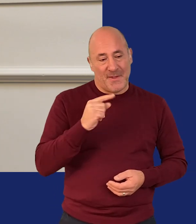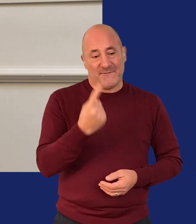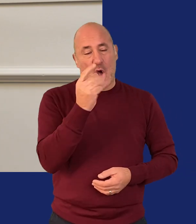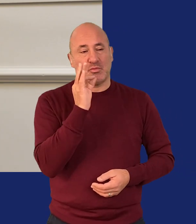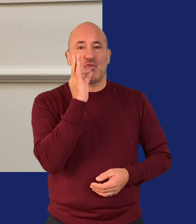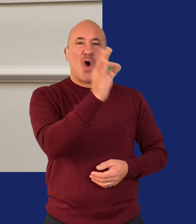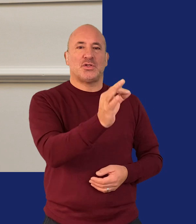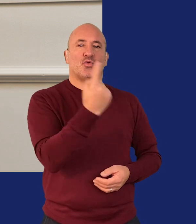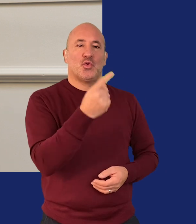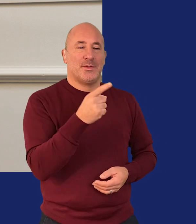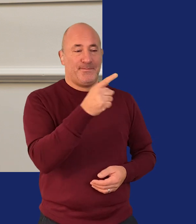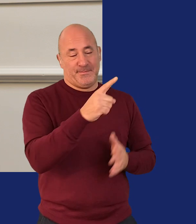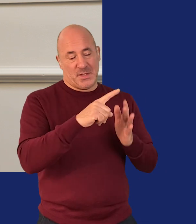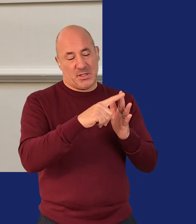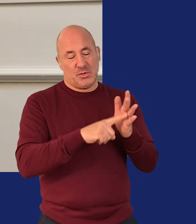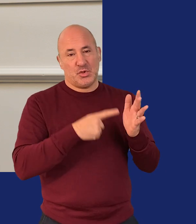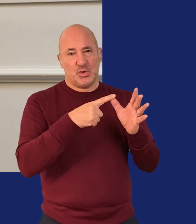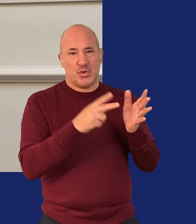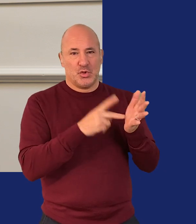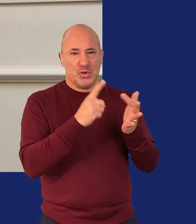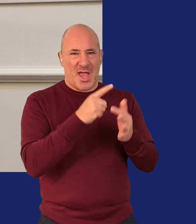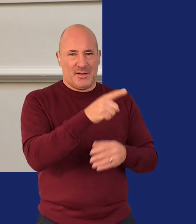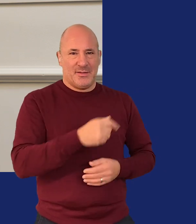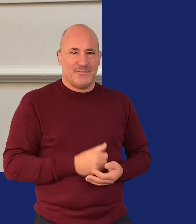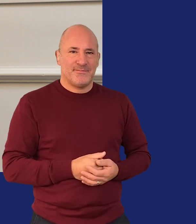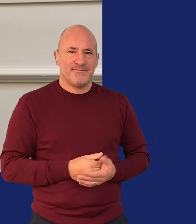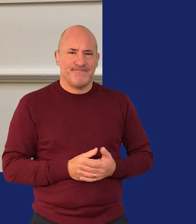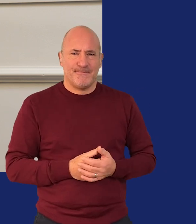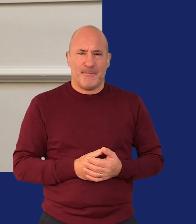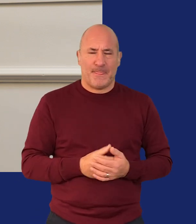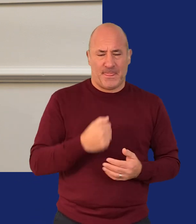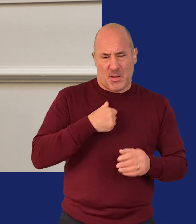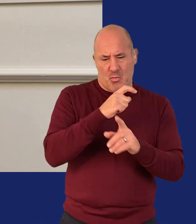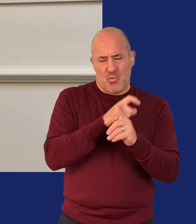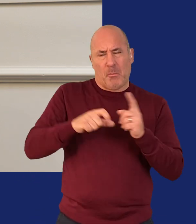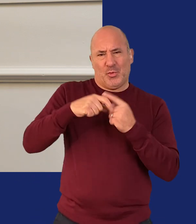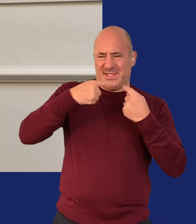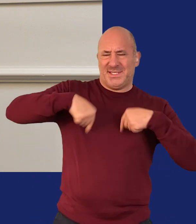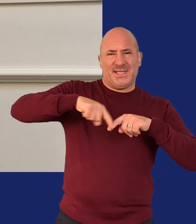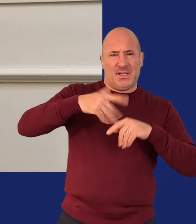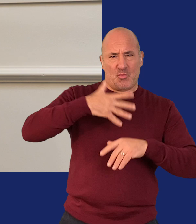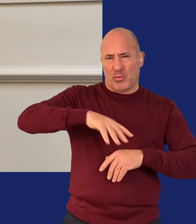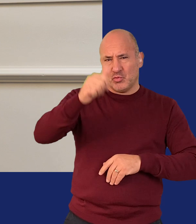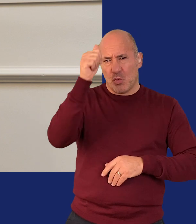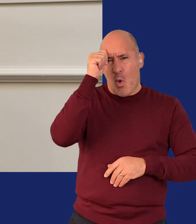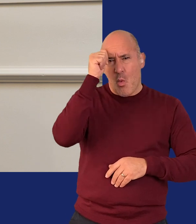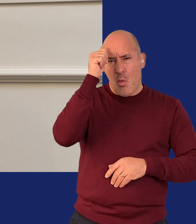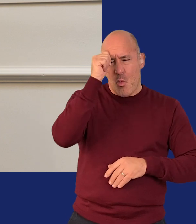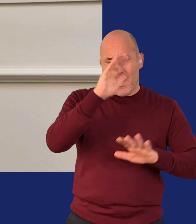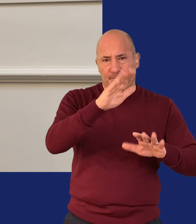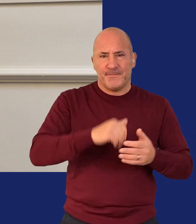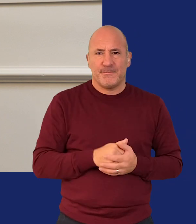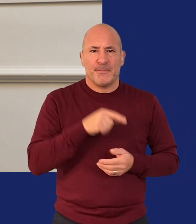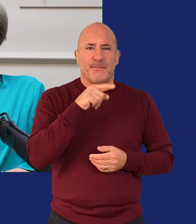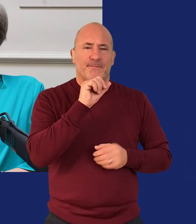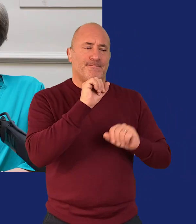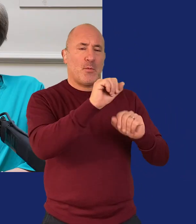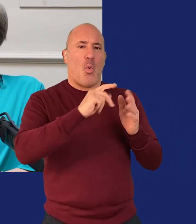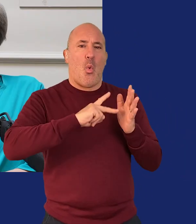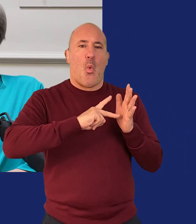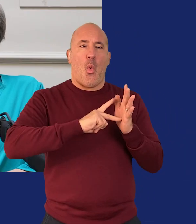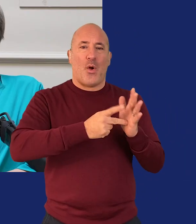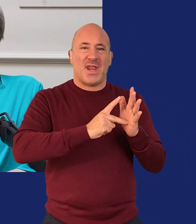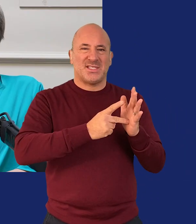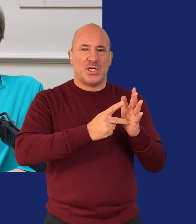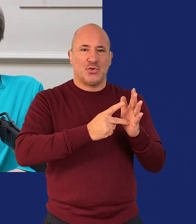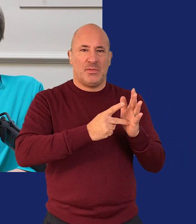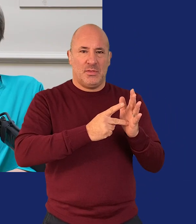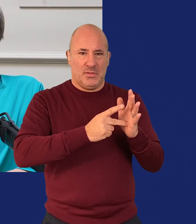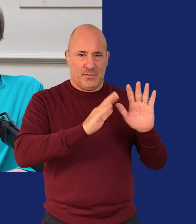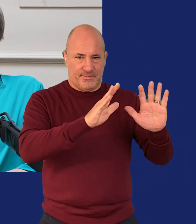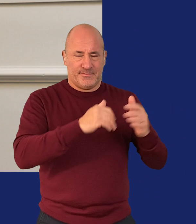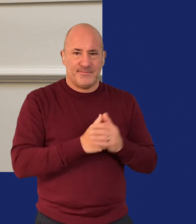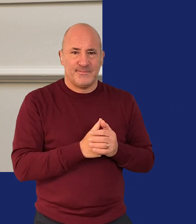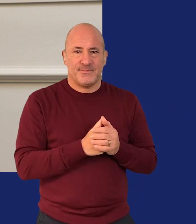So the very first question goes to Jane and our community would like to